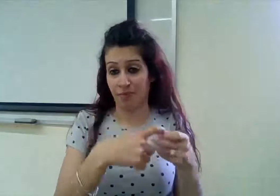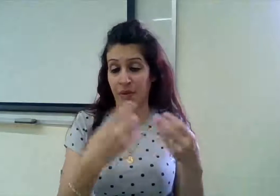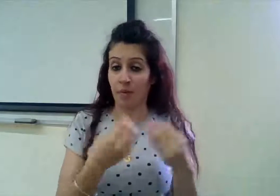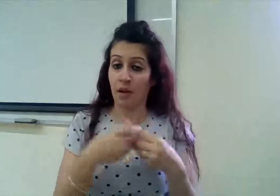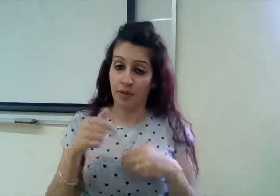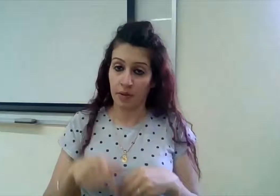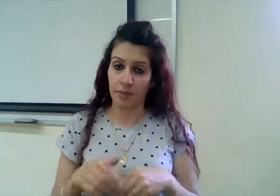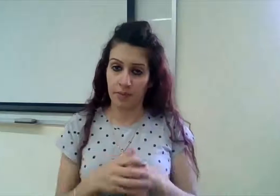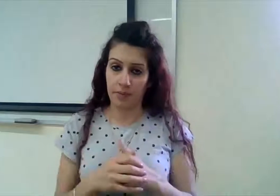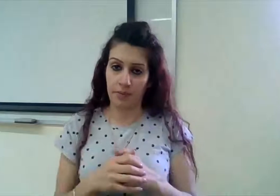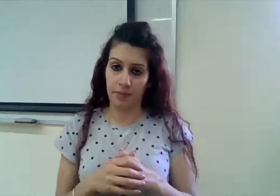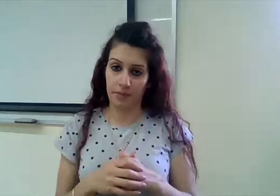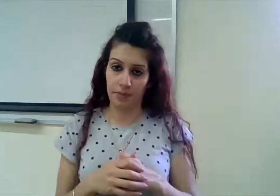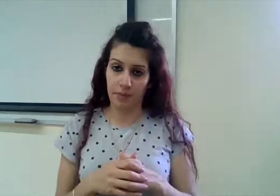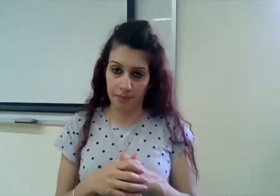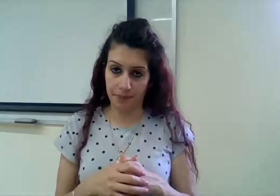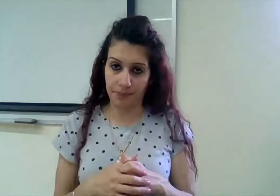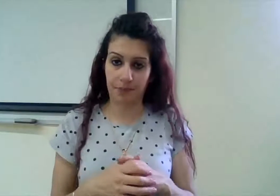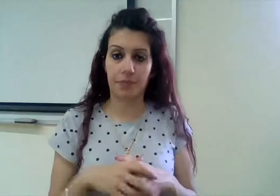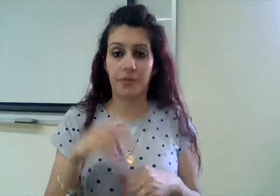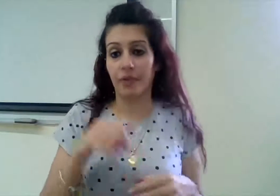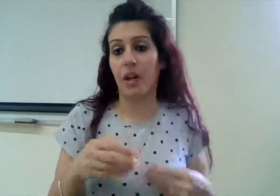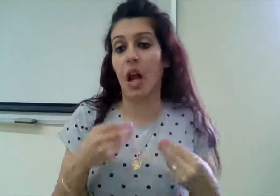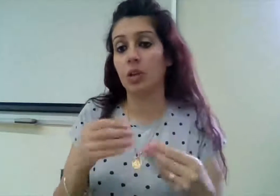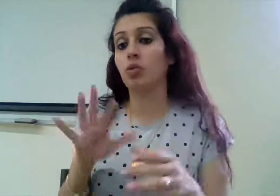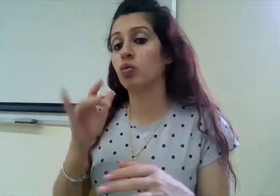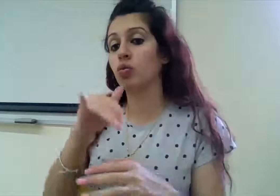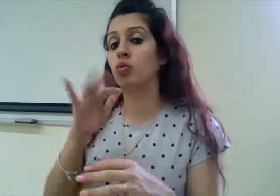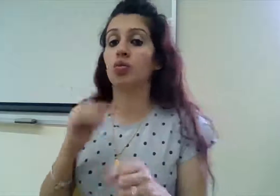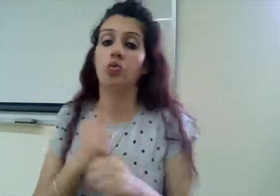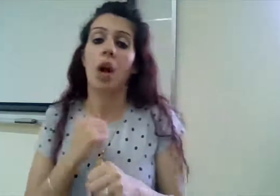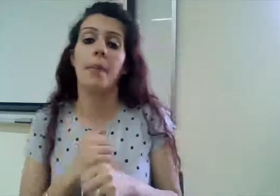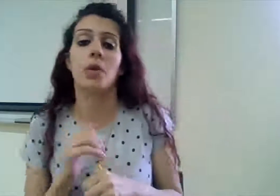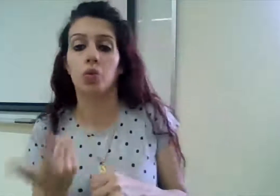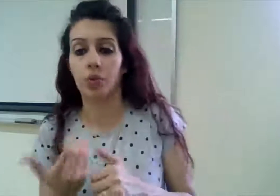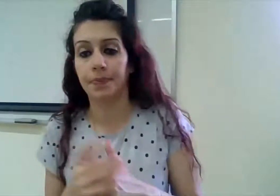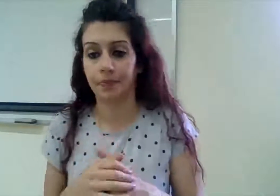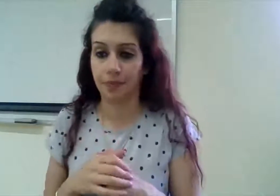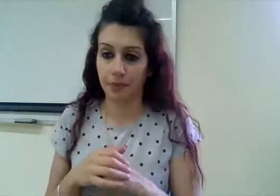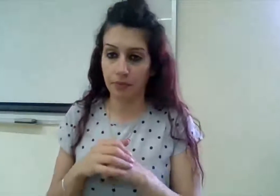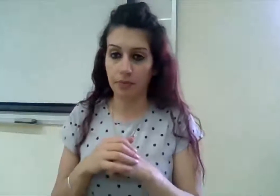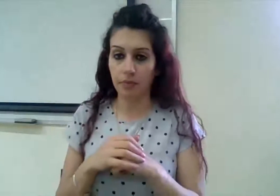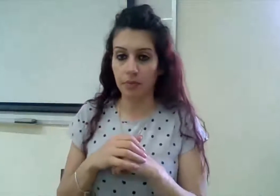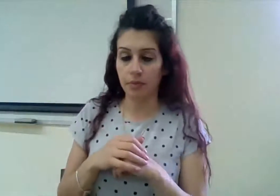user does not connect to the Internet we're unable to know that they exist and